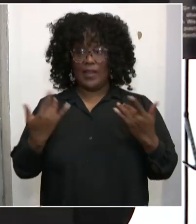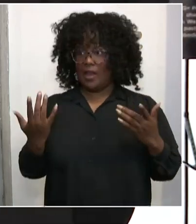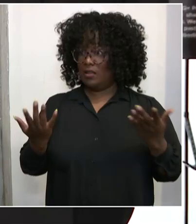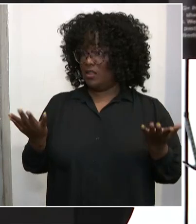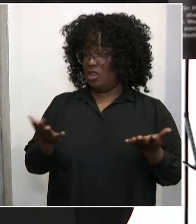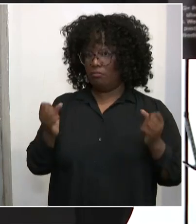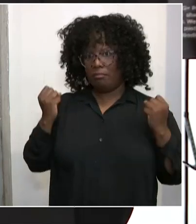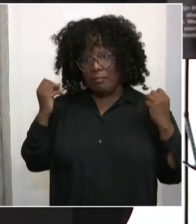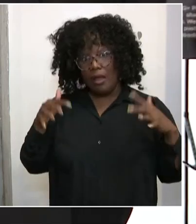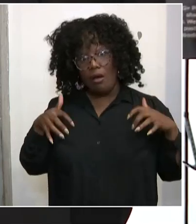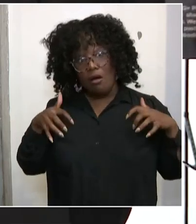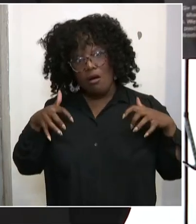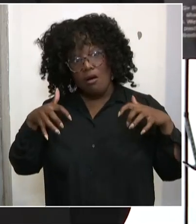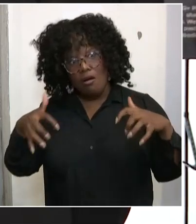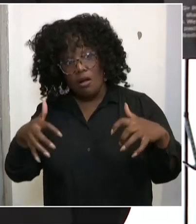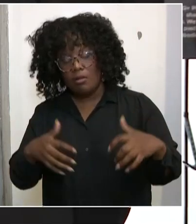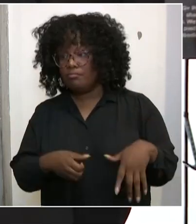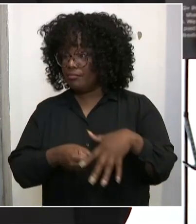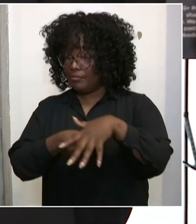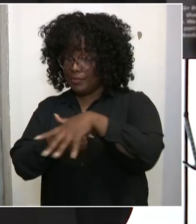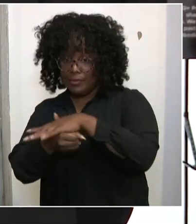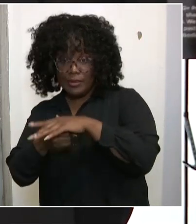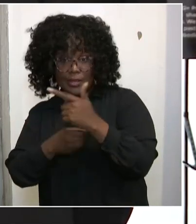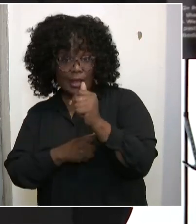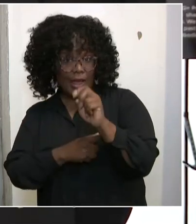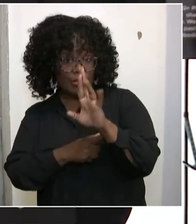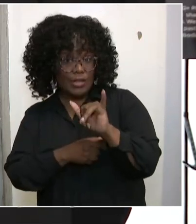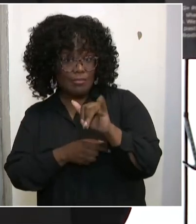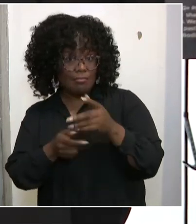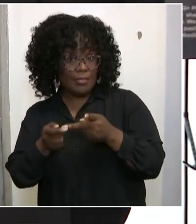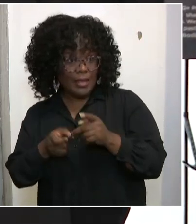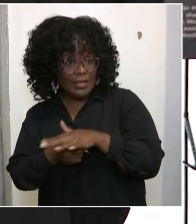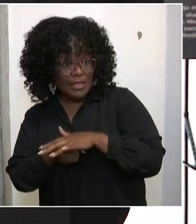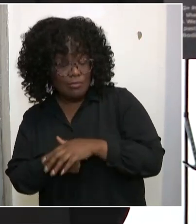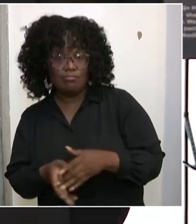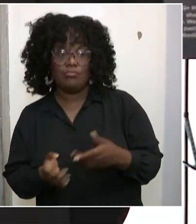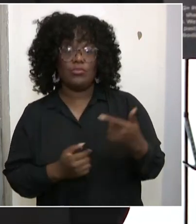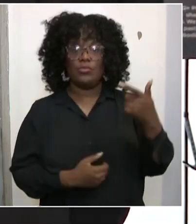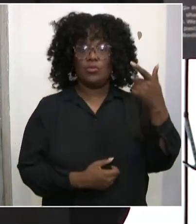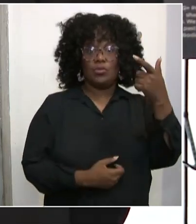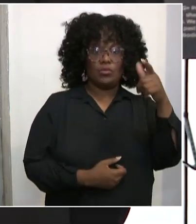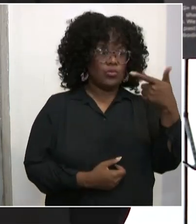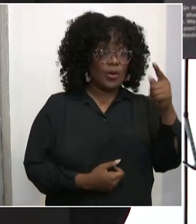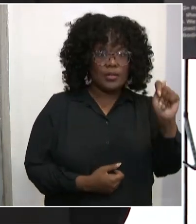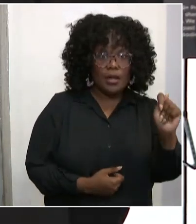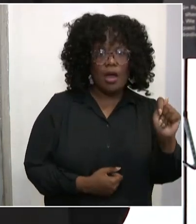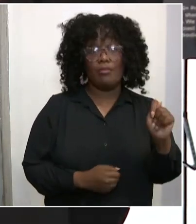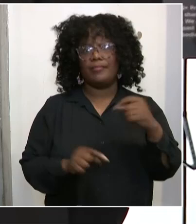and various other locations. And lastly because Mayor Bowzer, you said we have to have family fun experiences,